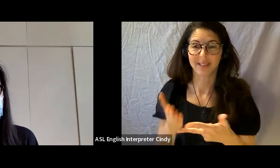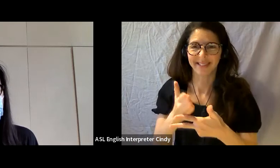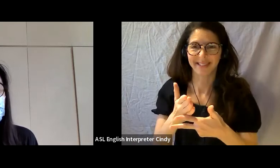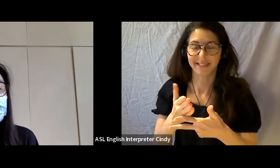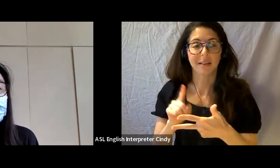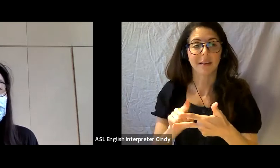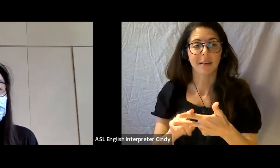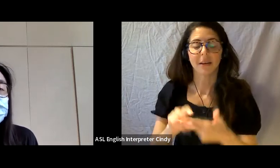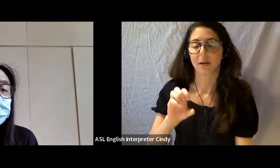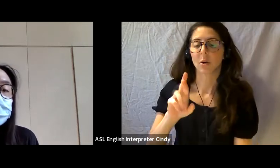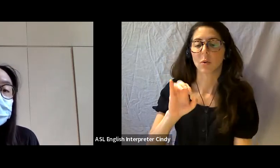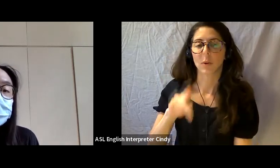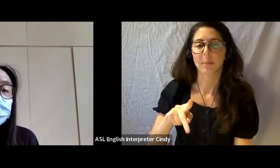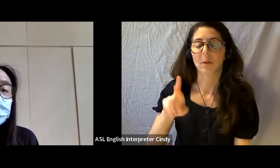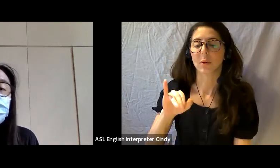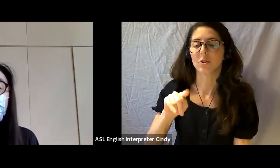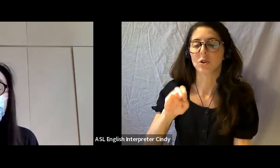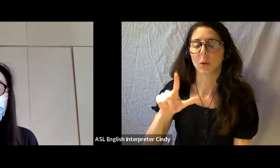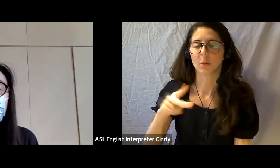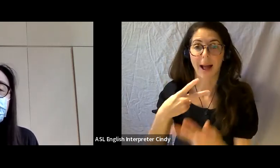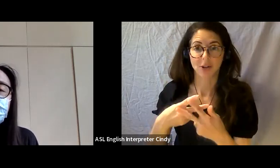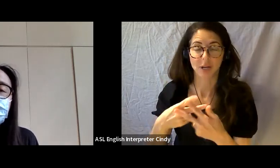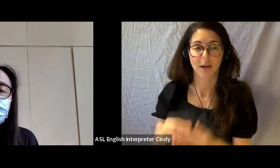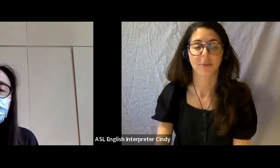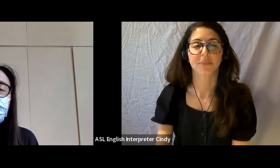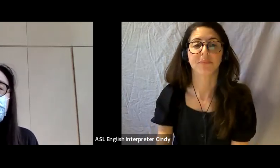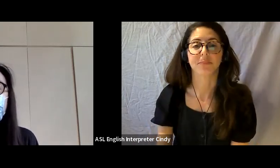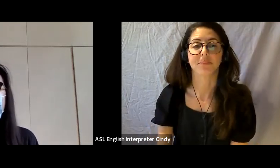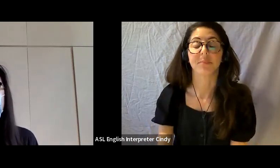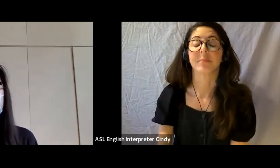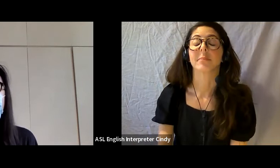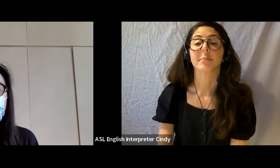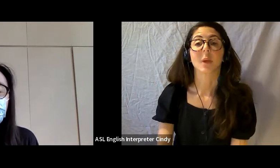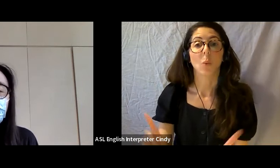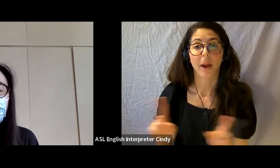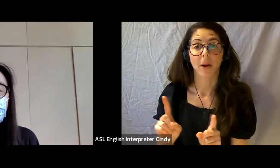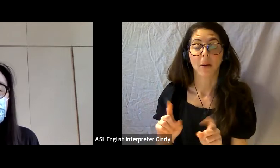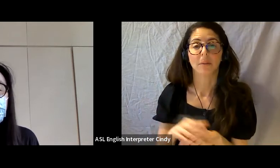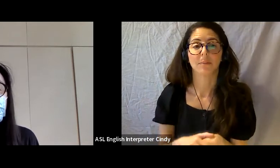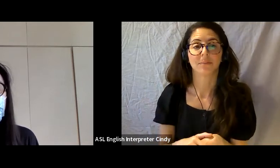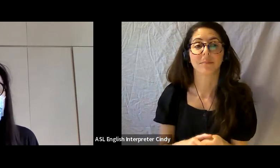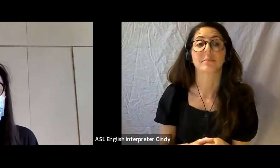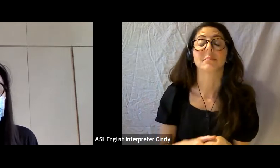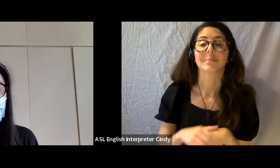This was a show that was on two sites, the Tangled Art Gallery and the Doris McCarthy Gallery.